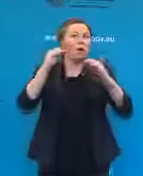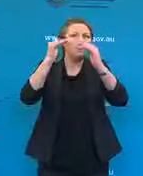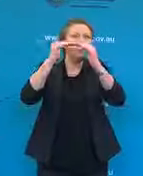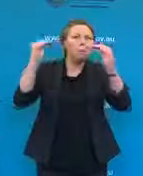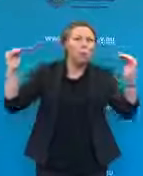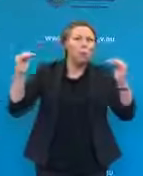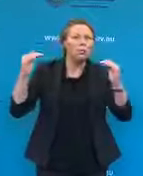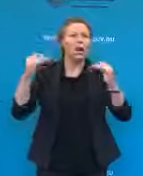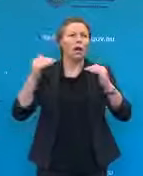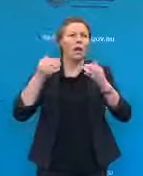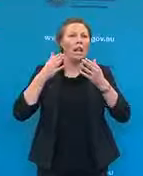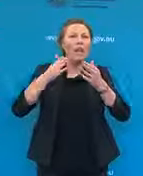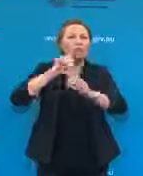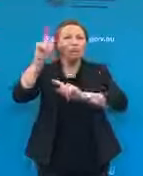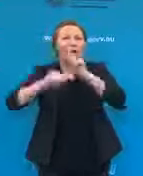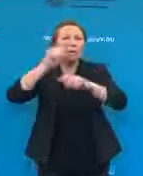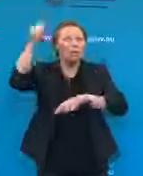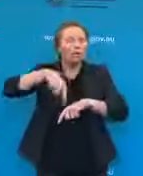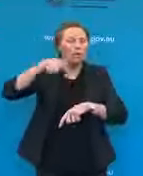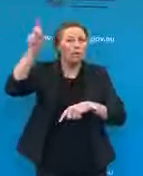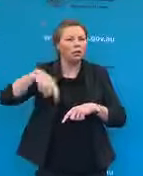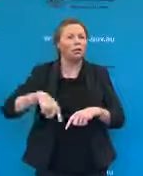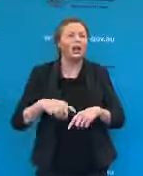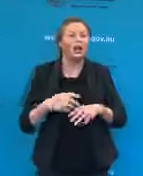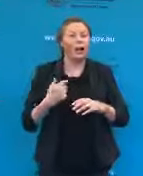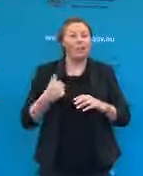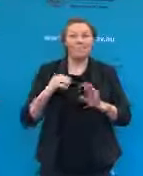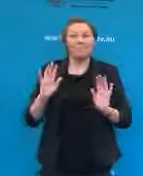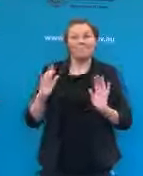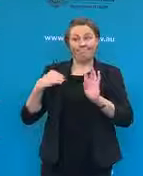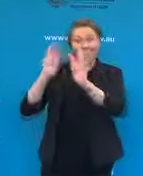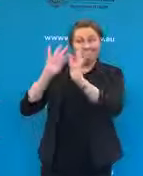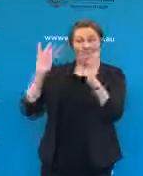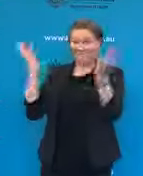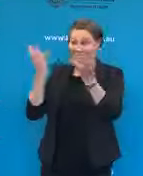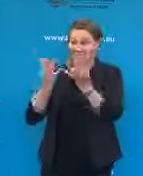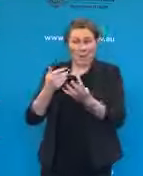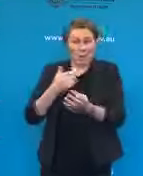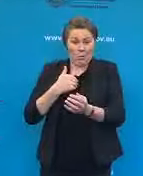AHPPC has never made an advise on border closes. They have been